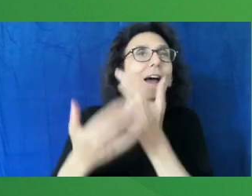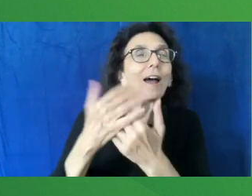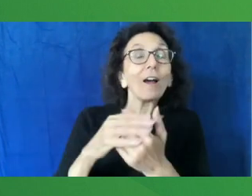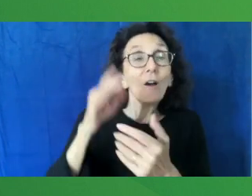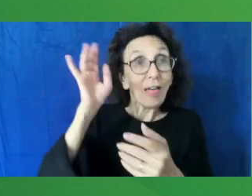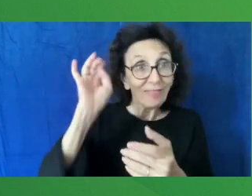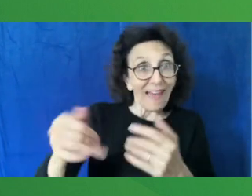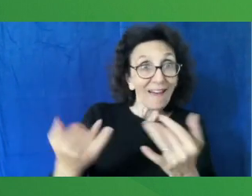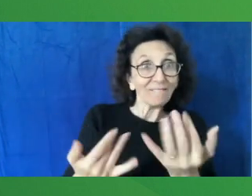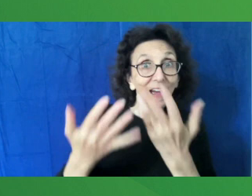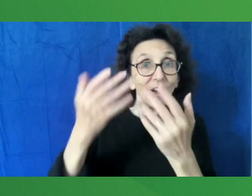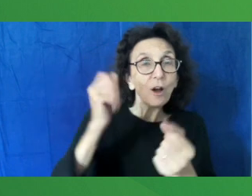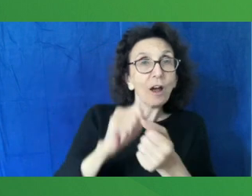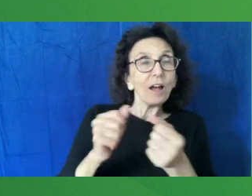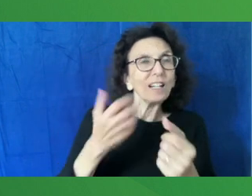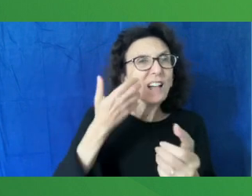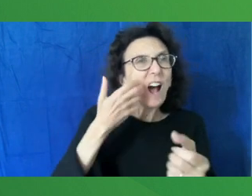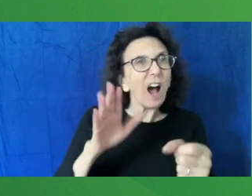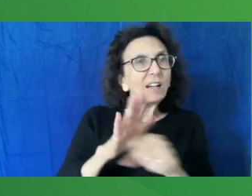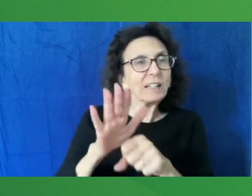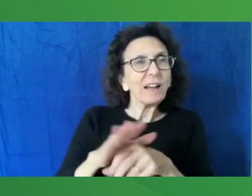to cook food on them.